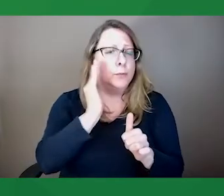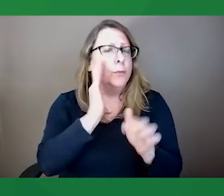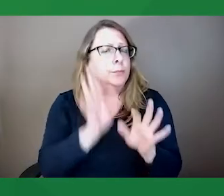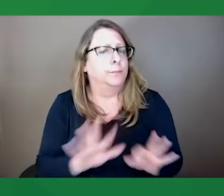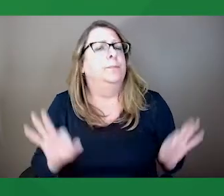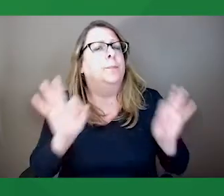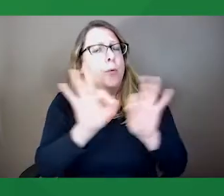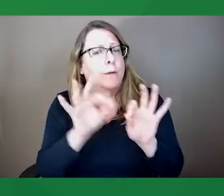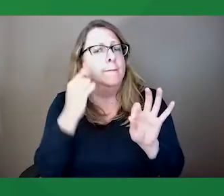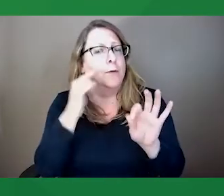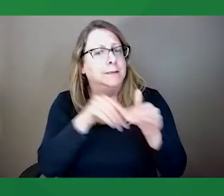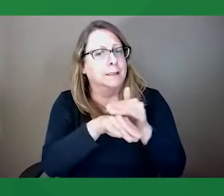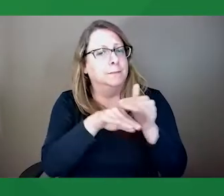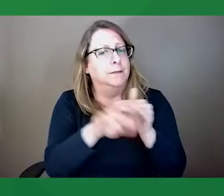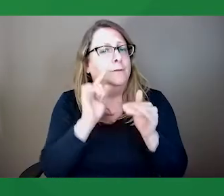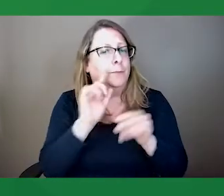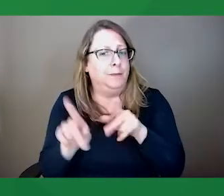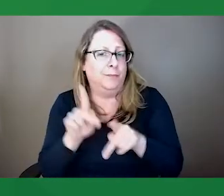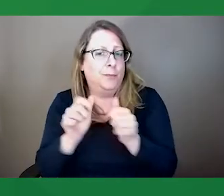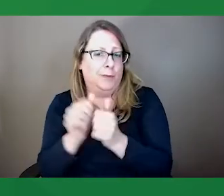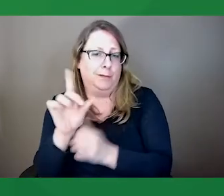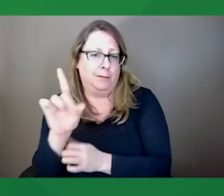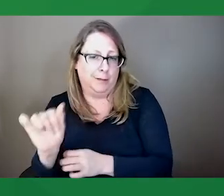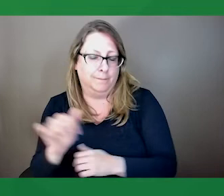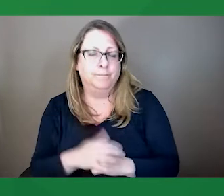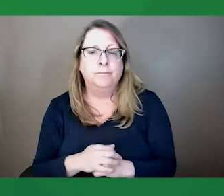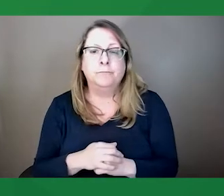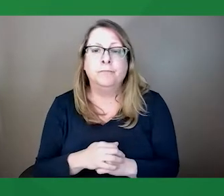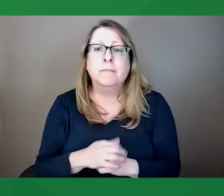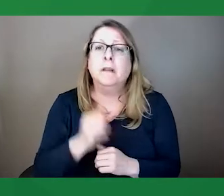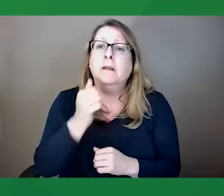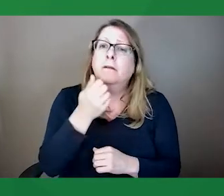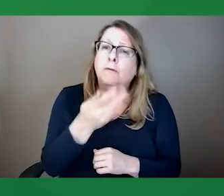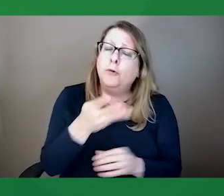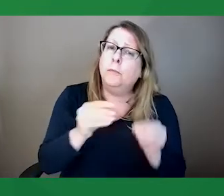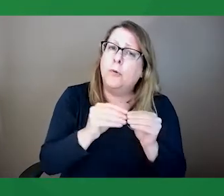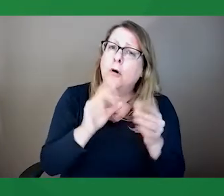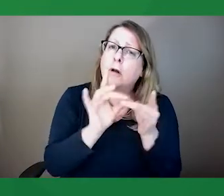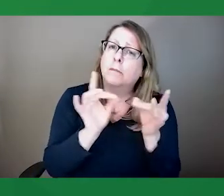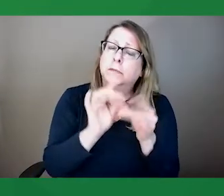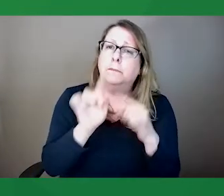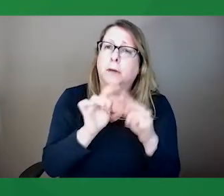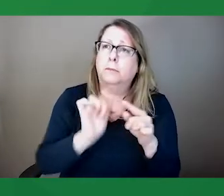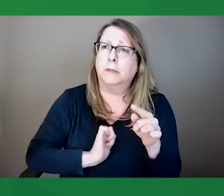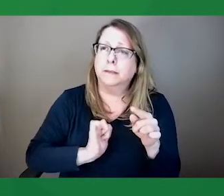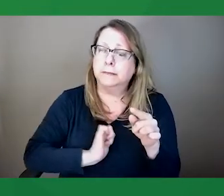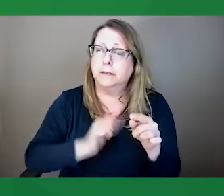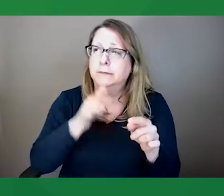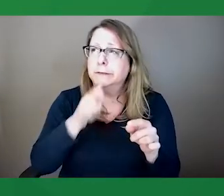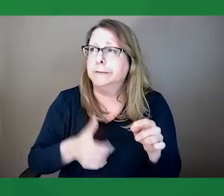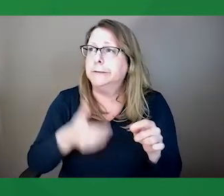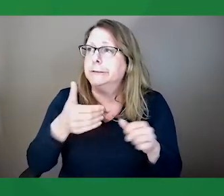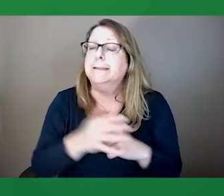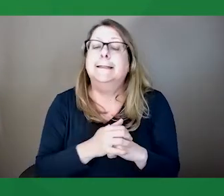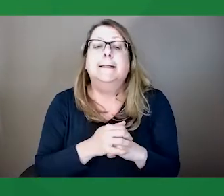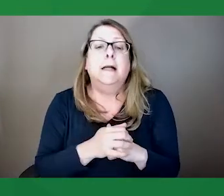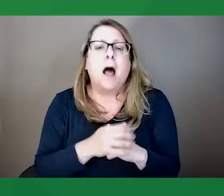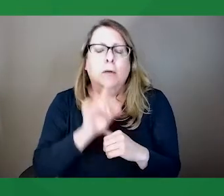for people with disabilities. Just a few things about myself as well. I have the, I've been fortunate enough